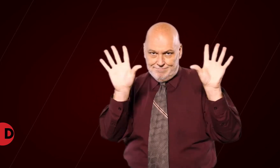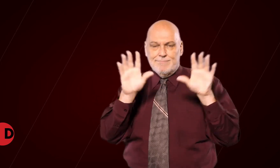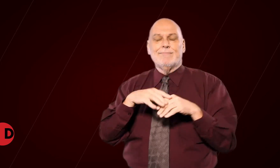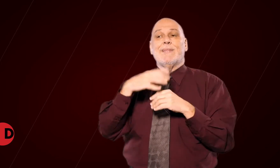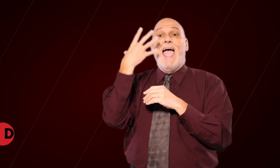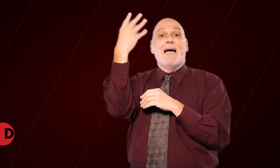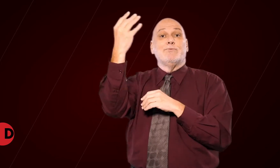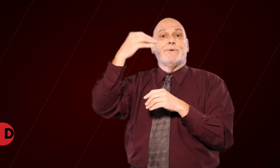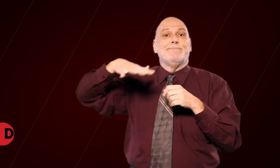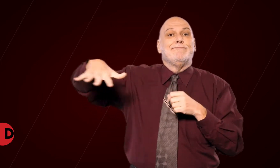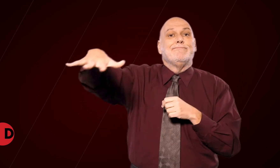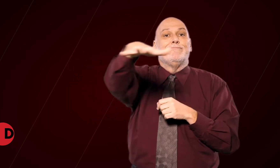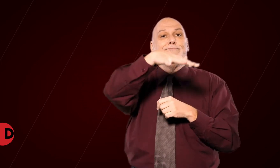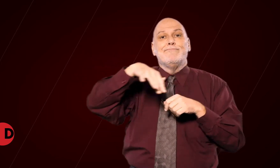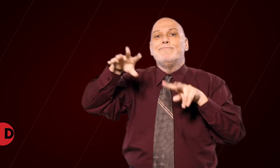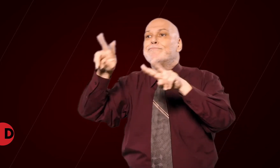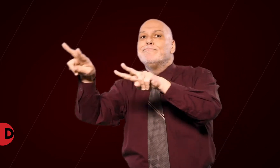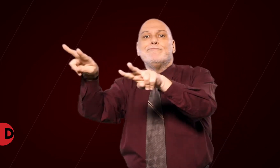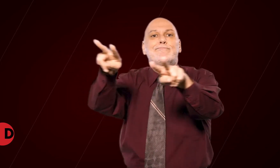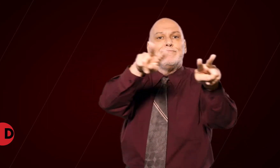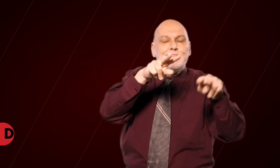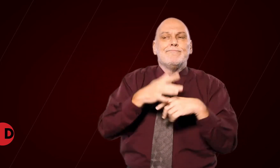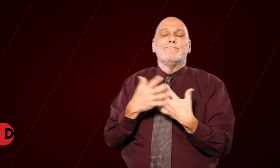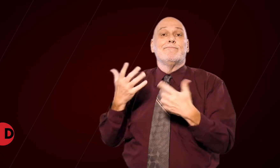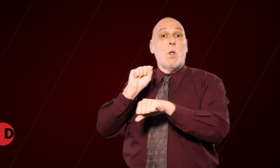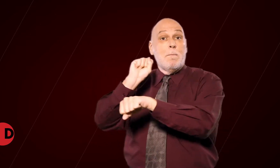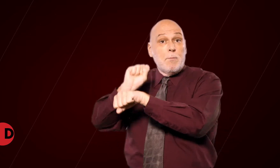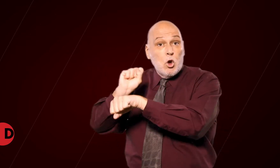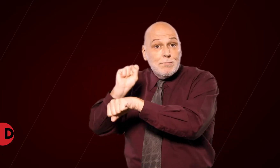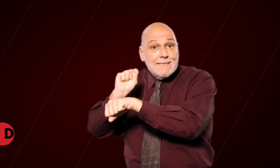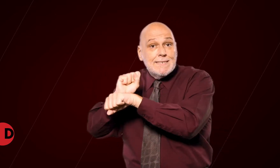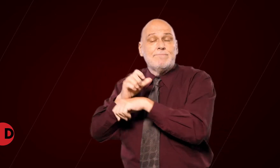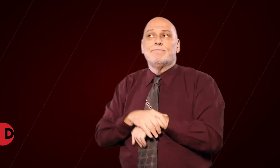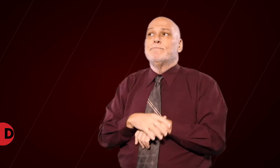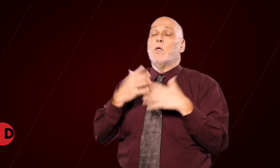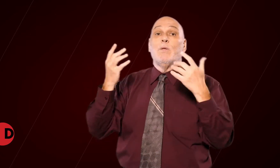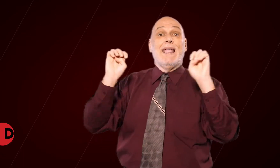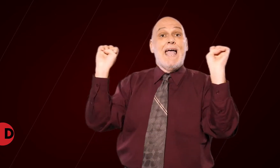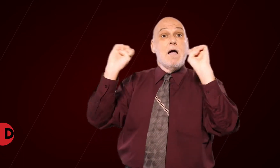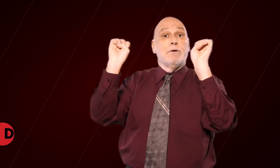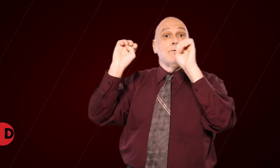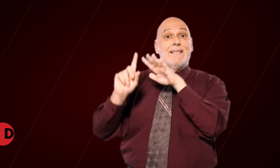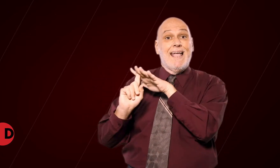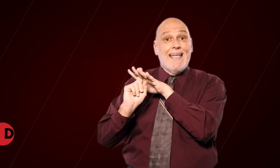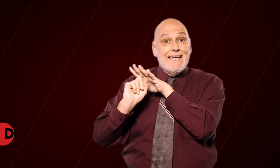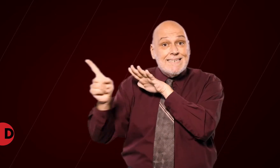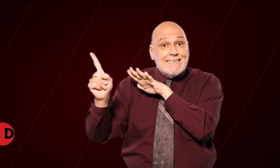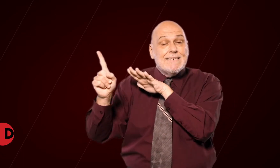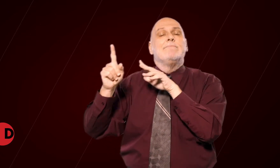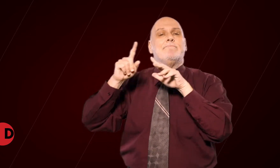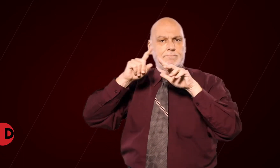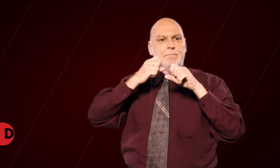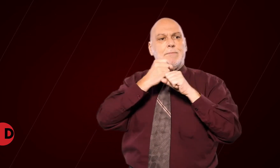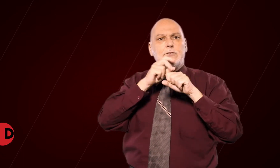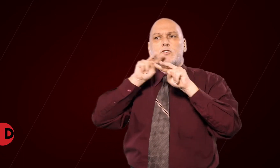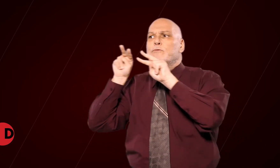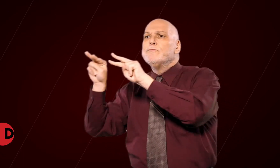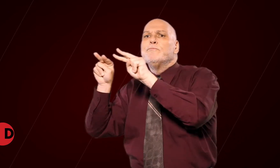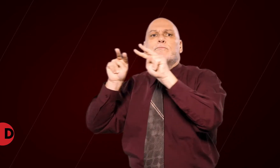outdoor spaces, employment, and emergency exits.